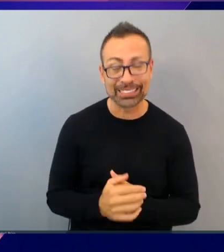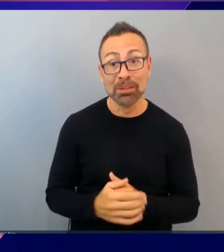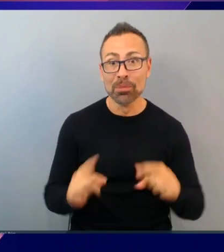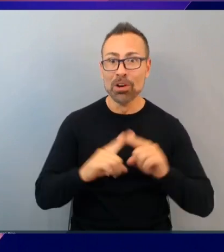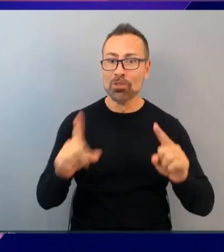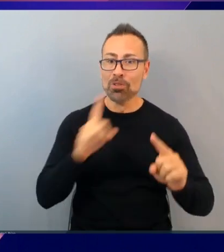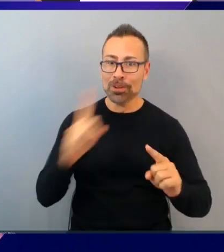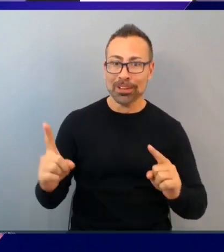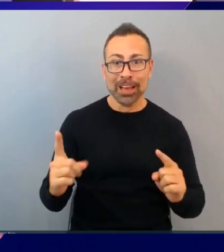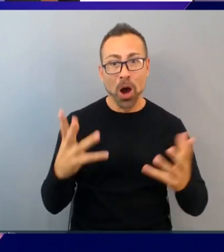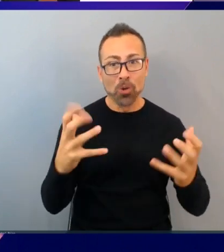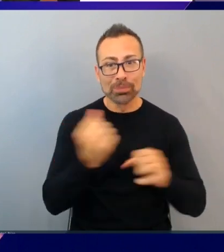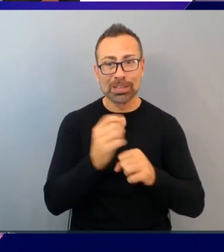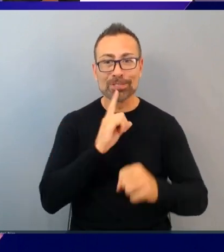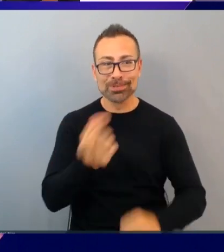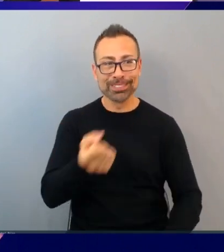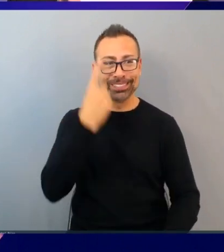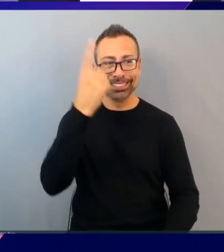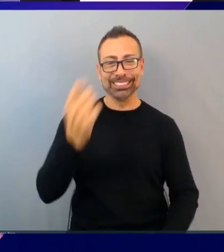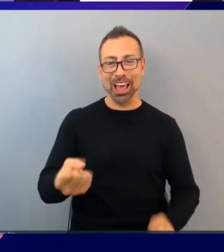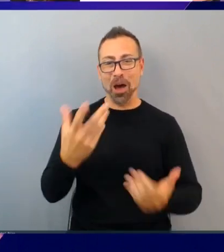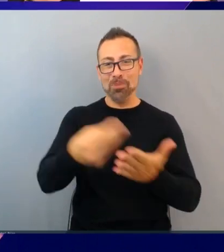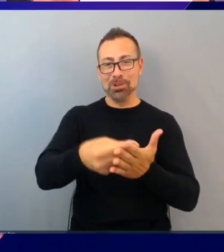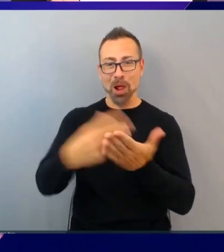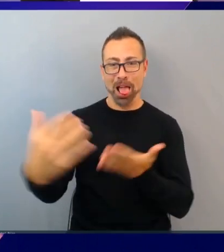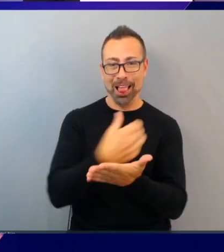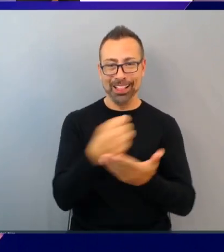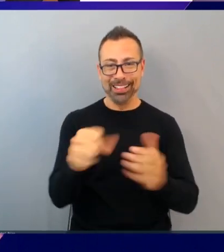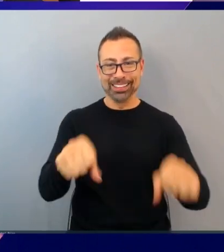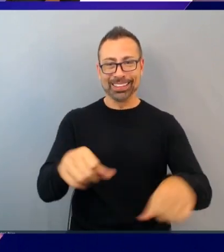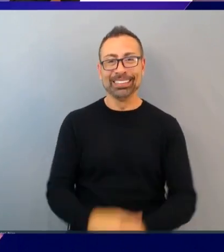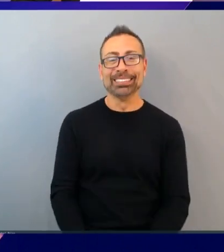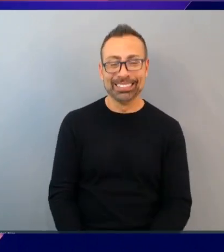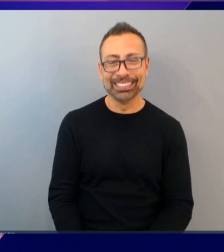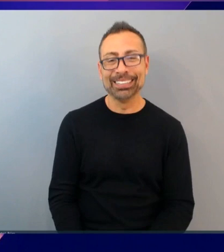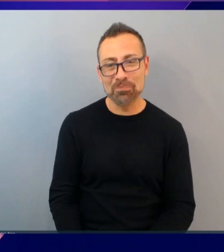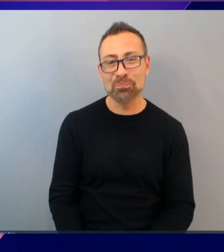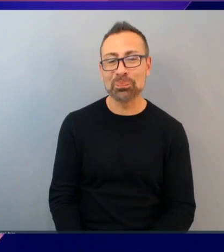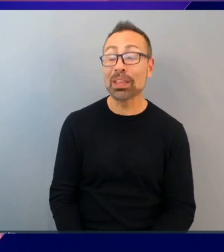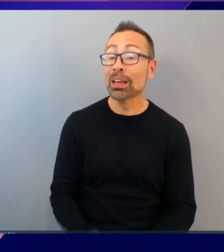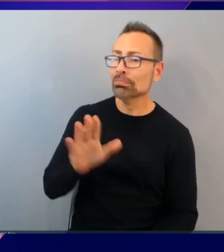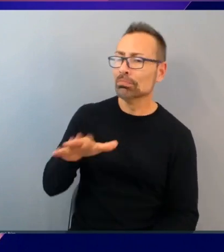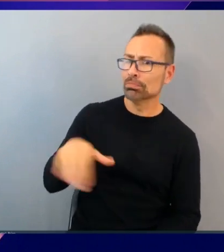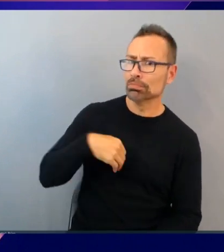[Joe] That's a democratization of ML. Yes. I love the idea behind DeepRacer.